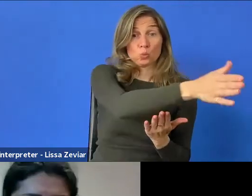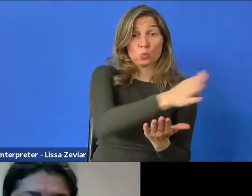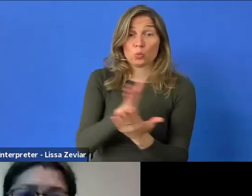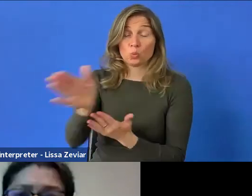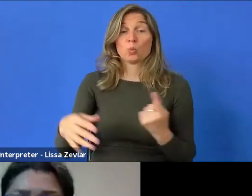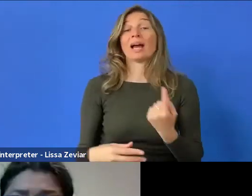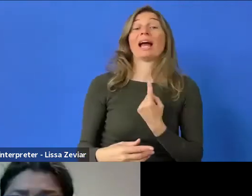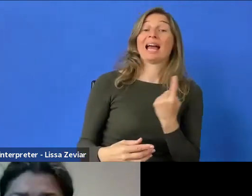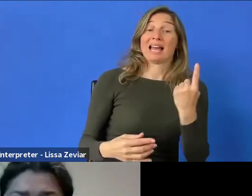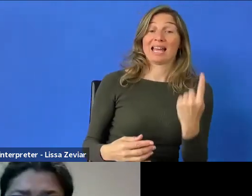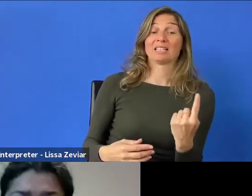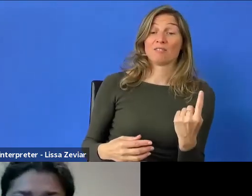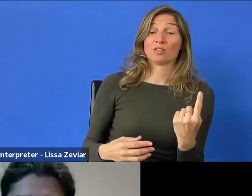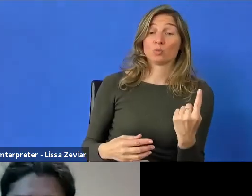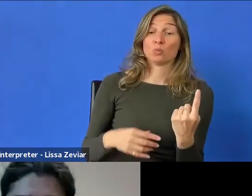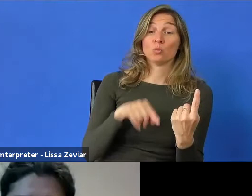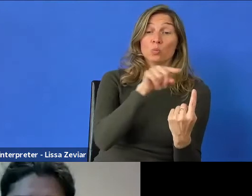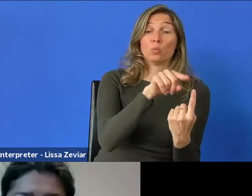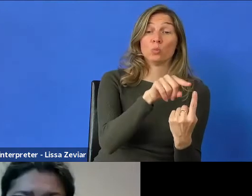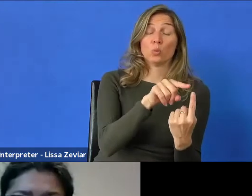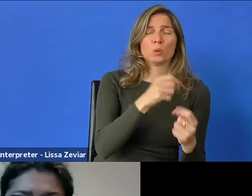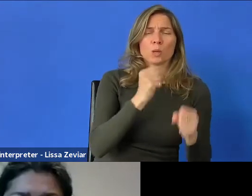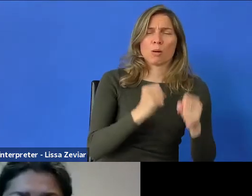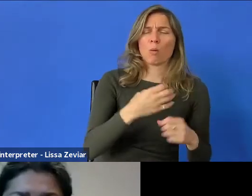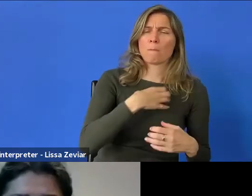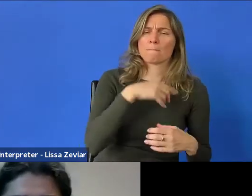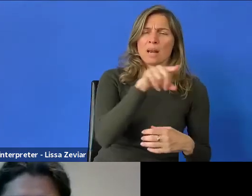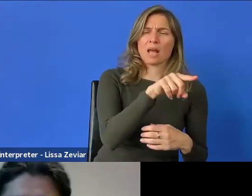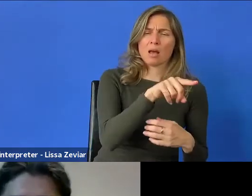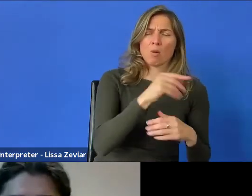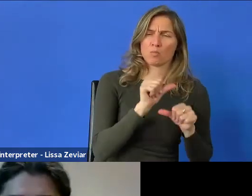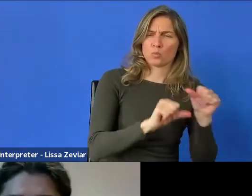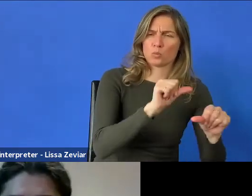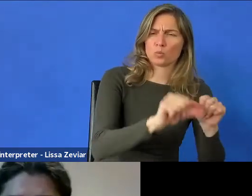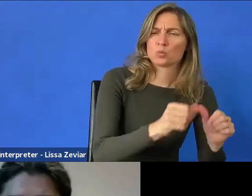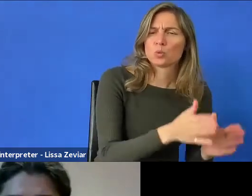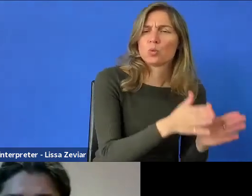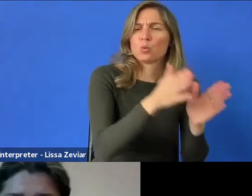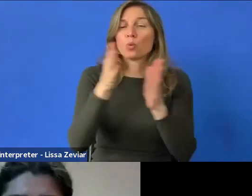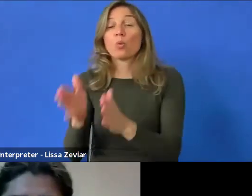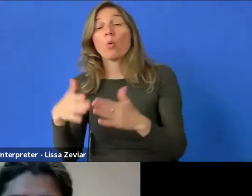and the inquiries procedure. So now I am going to share with you my presentation